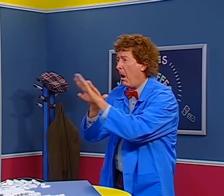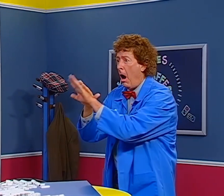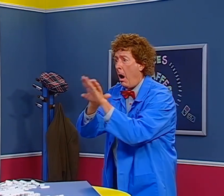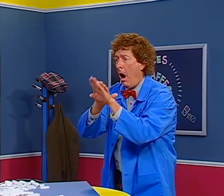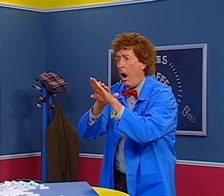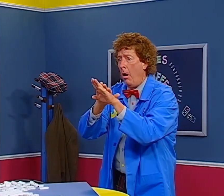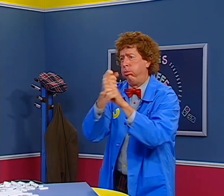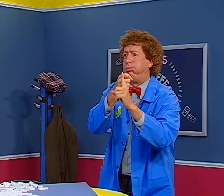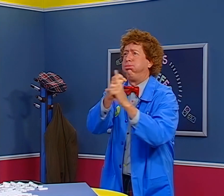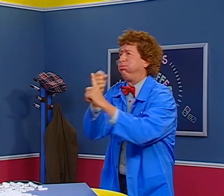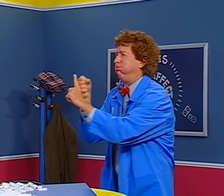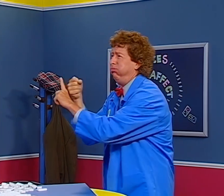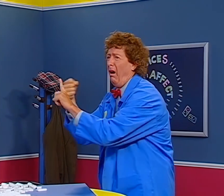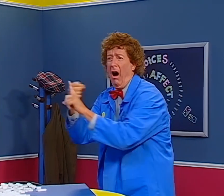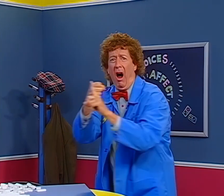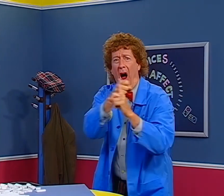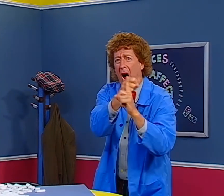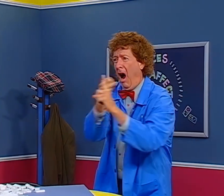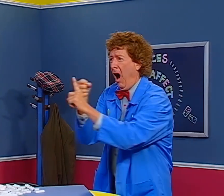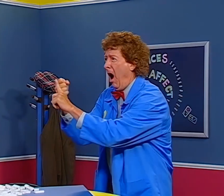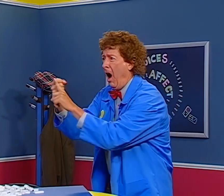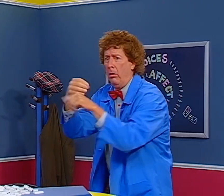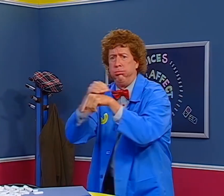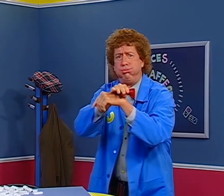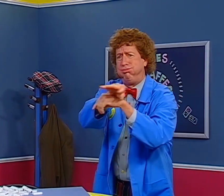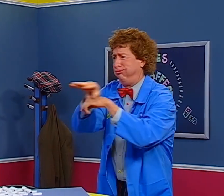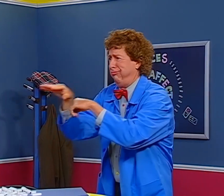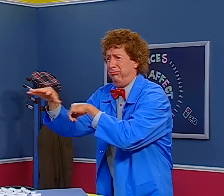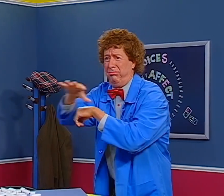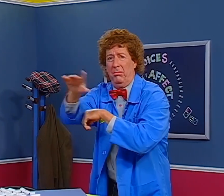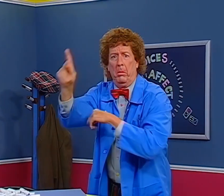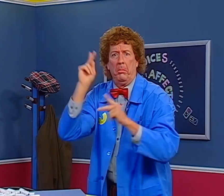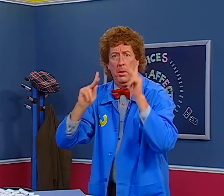AND IT KEEPS GOING AND GOING UNTIL ULTIMATELY EVERY DOMINO IS HIT AND THEY ALL FALL DOWN.